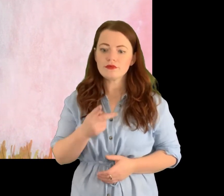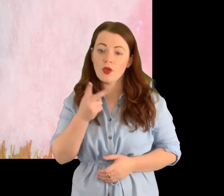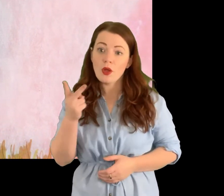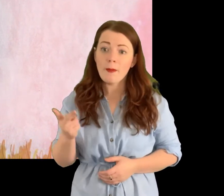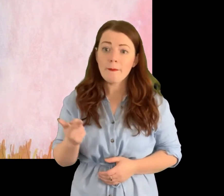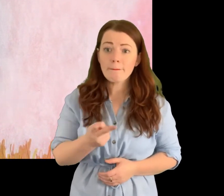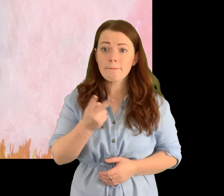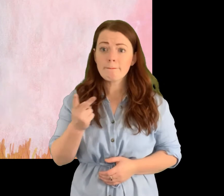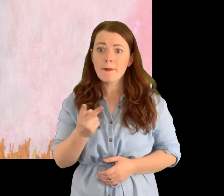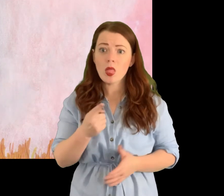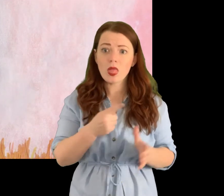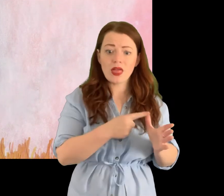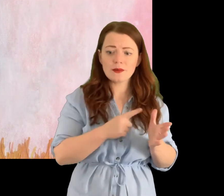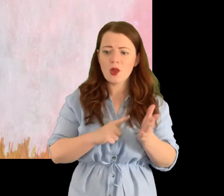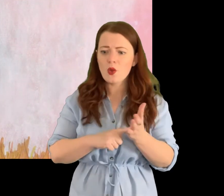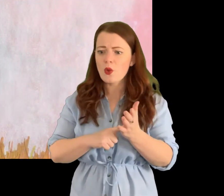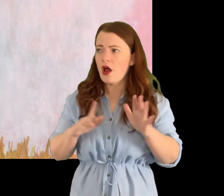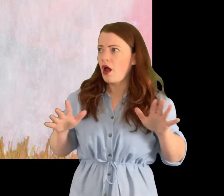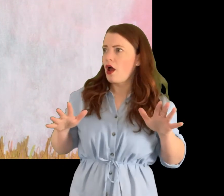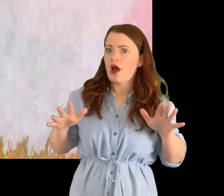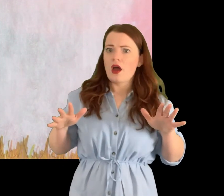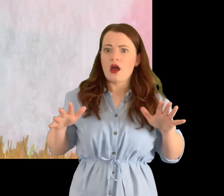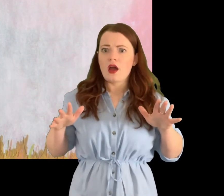And When they both regained their senses Seeing that they were surrounded